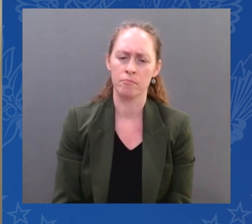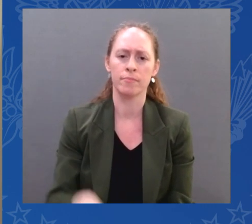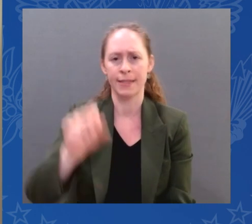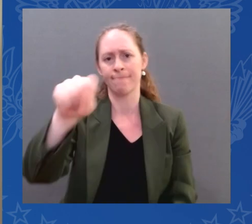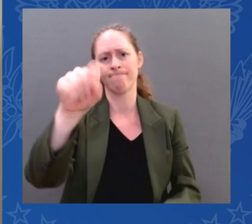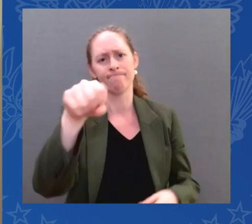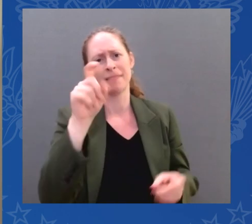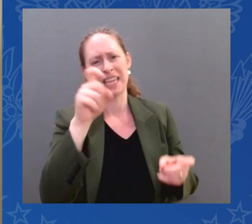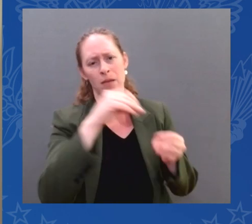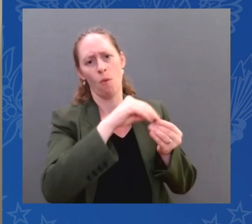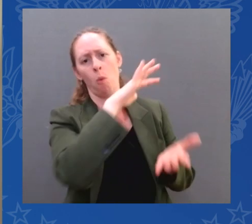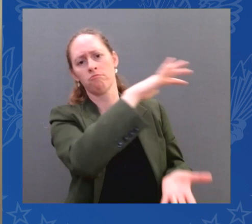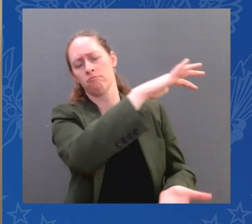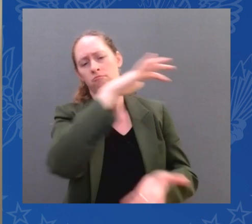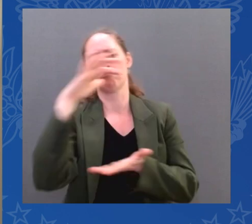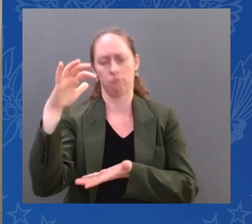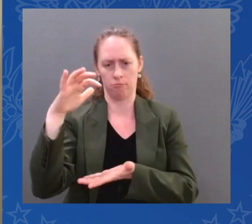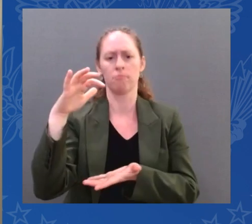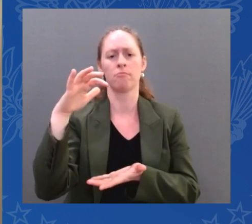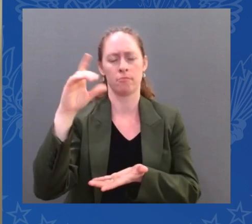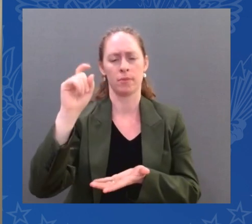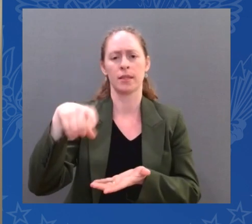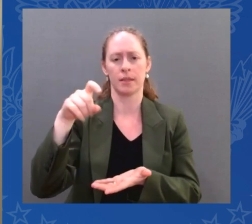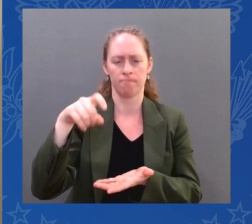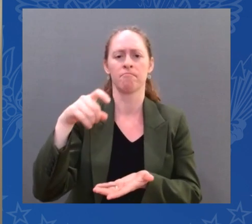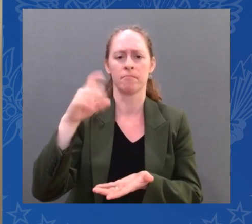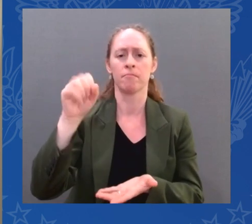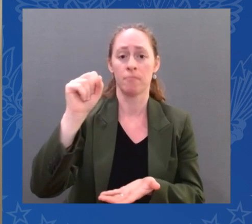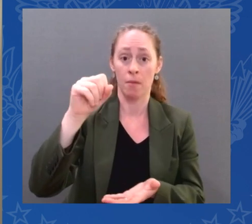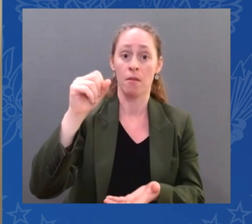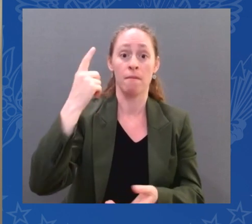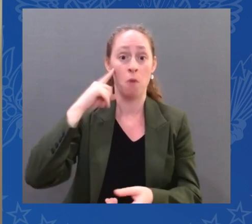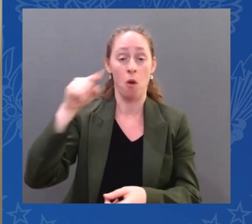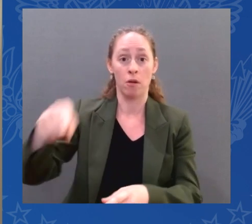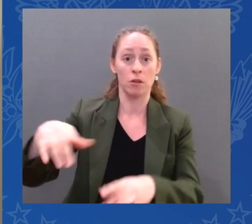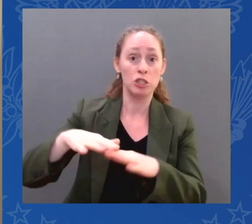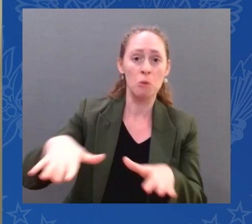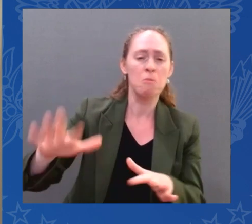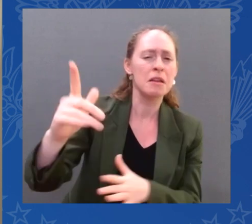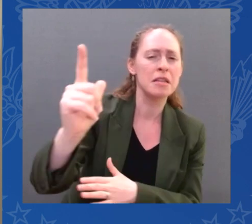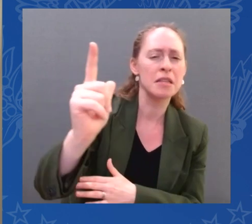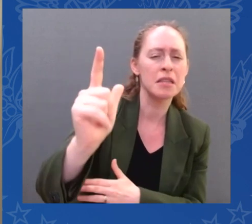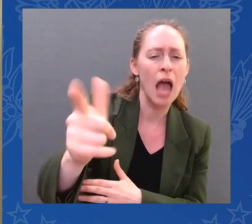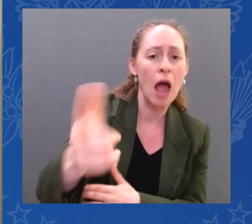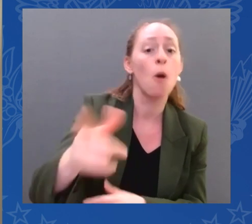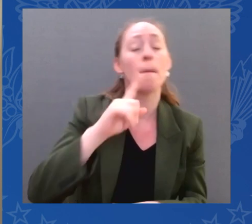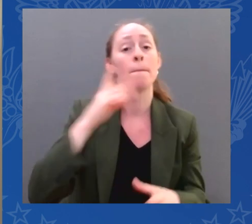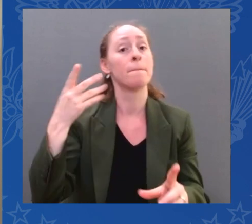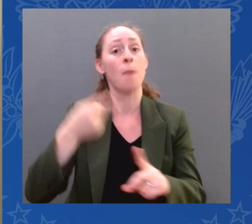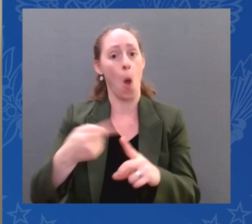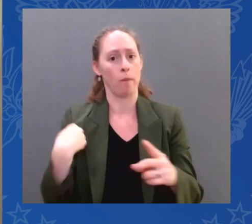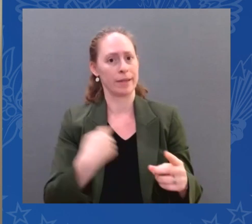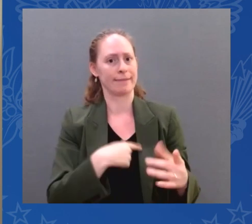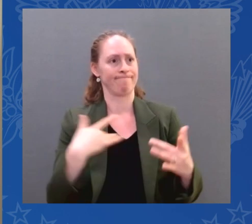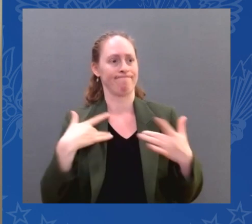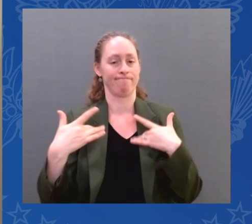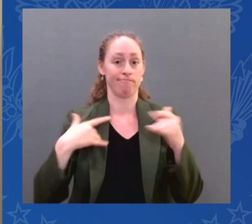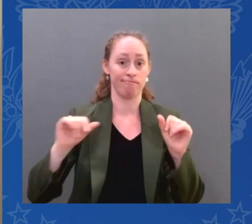for children, eventually; we need more money to plan for the second pandemic. There's going to be another pandemic. We have to think ahead.